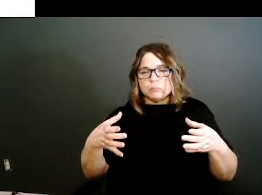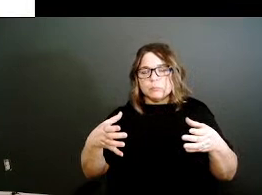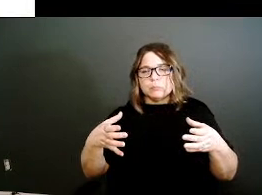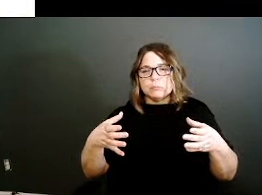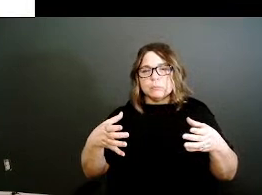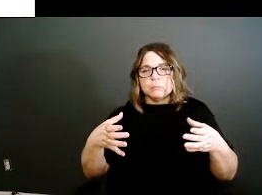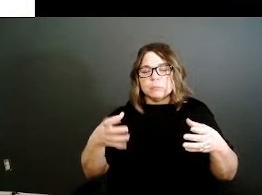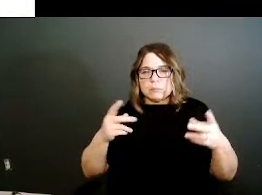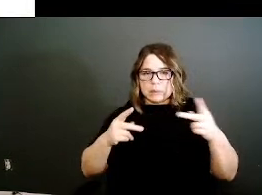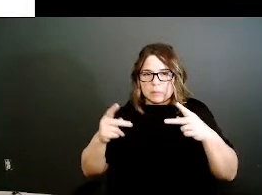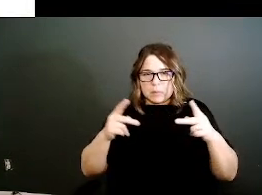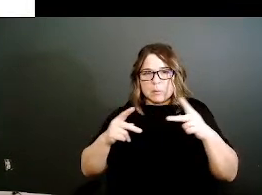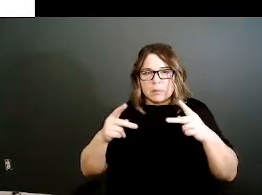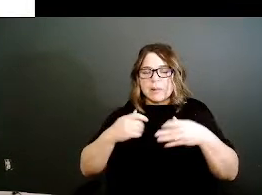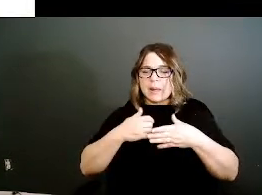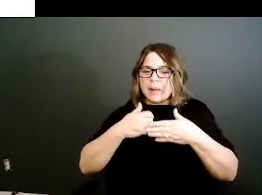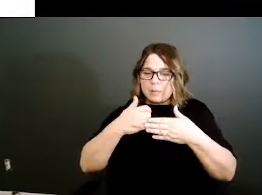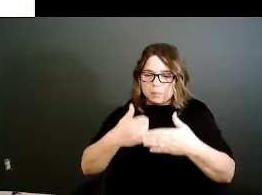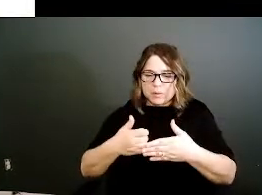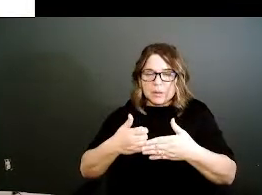TOGETHER. ≫ COUNCIL PRESIDENT BENDER: THANK YOU. ANY FURTHER DISCUSSION?